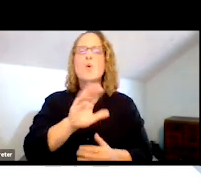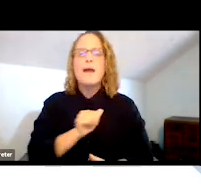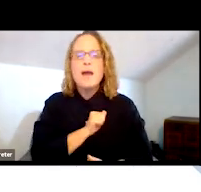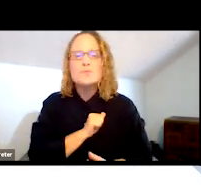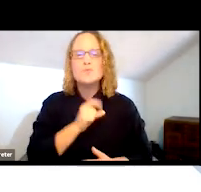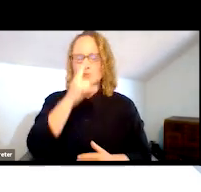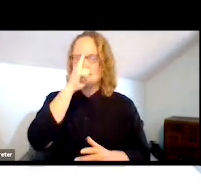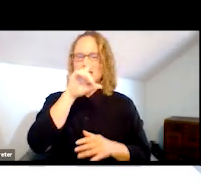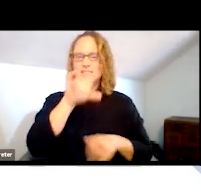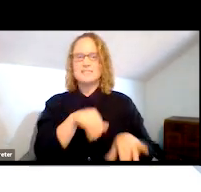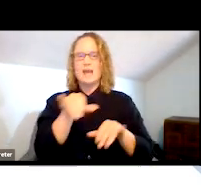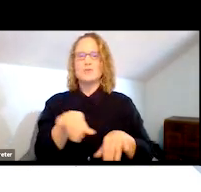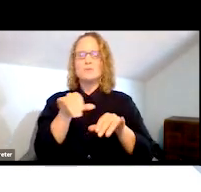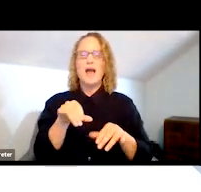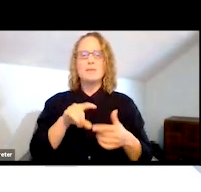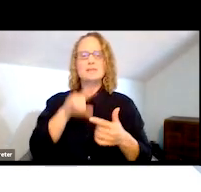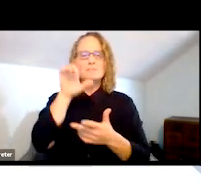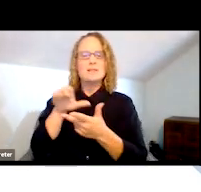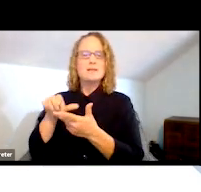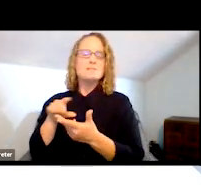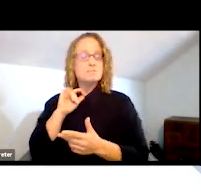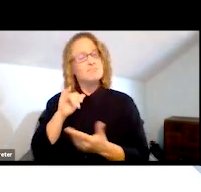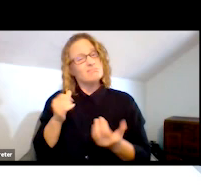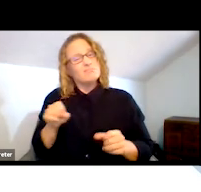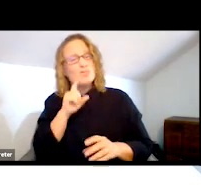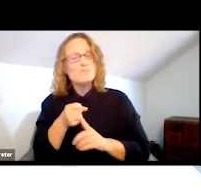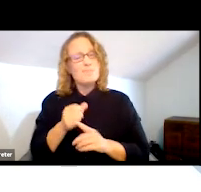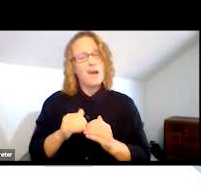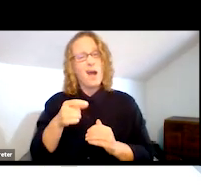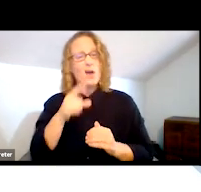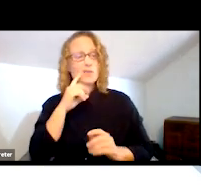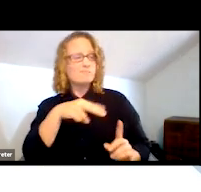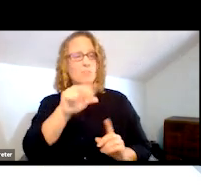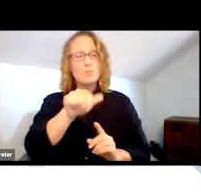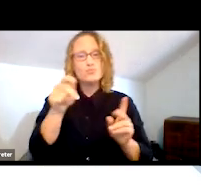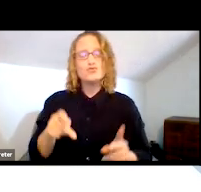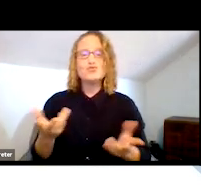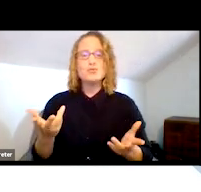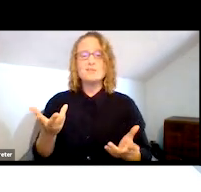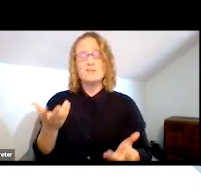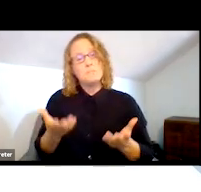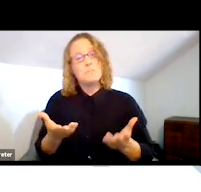So this ultimately leads us to explore our own biases or implicit biases.